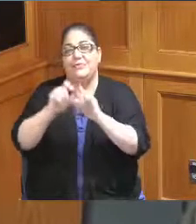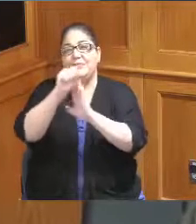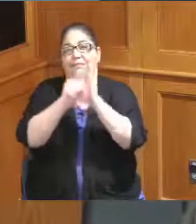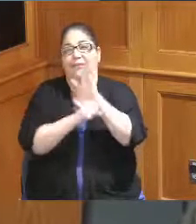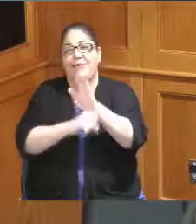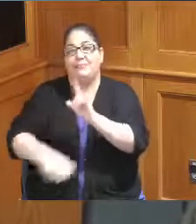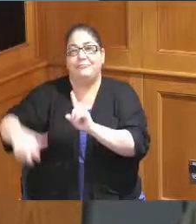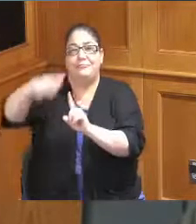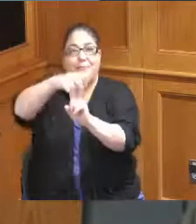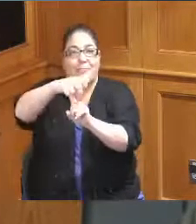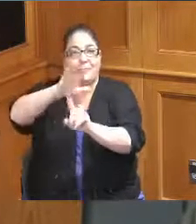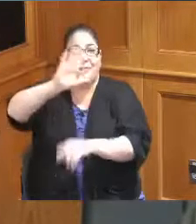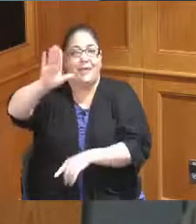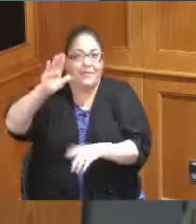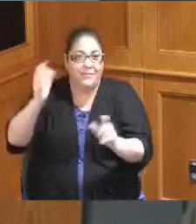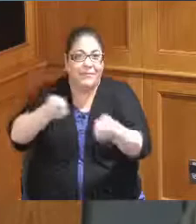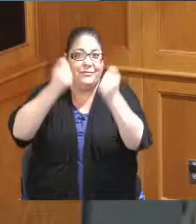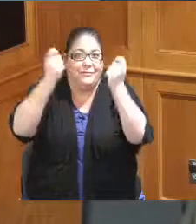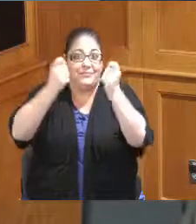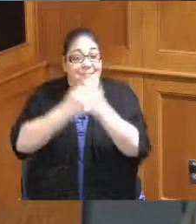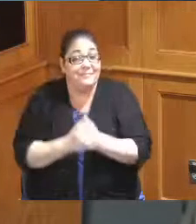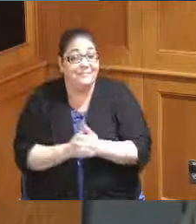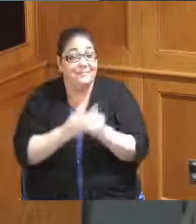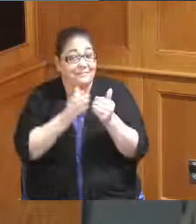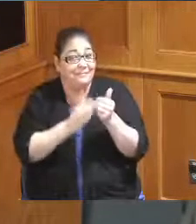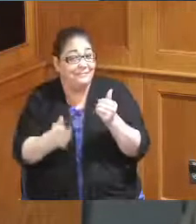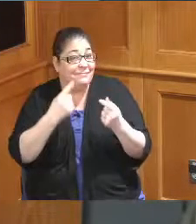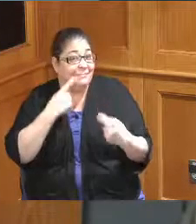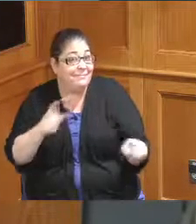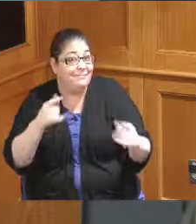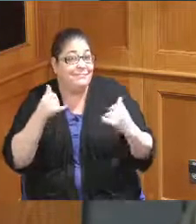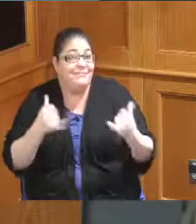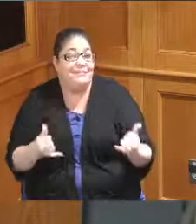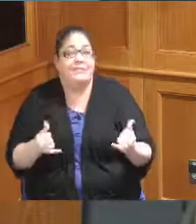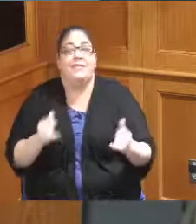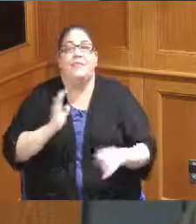Victory be it further proclaimed that the Board of County Commissioners of Hamilton